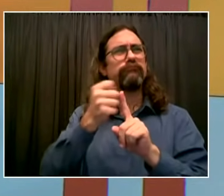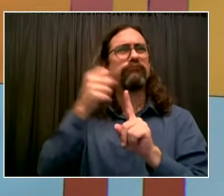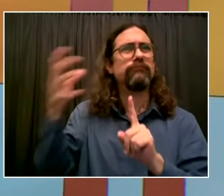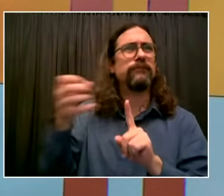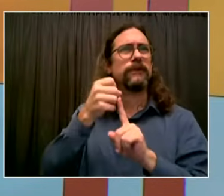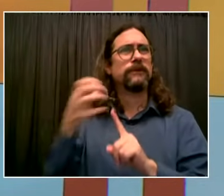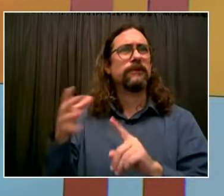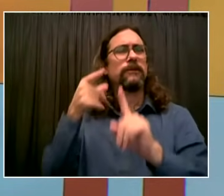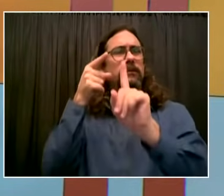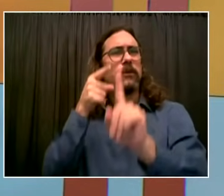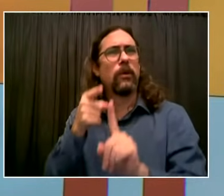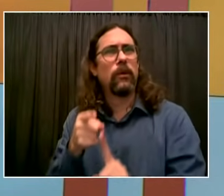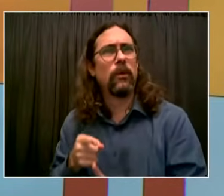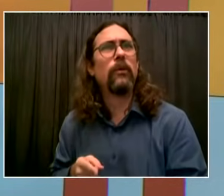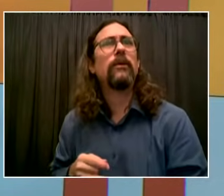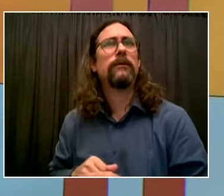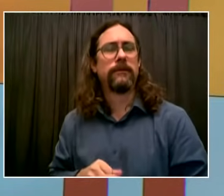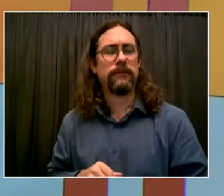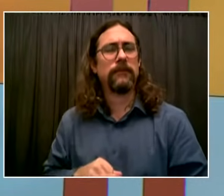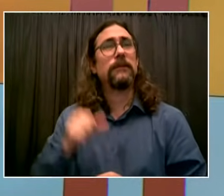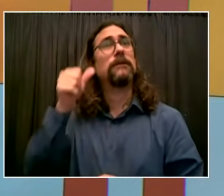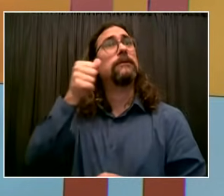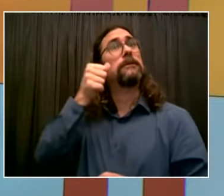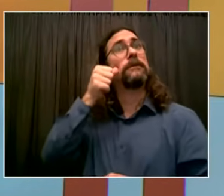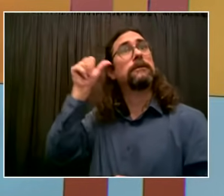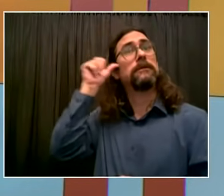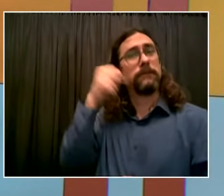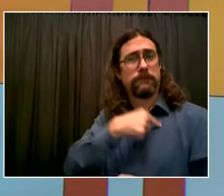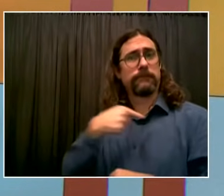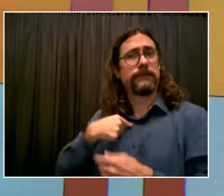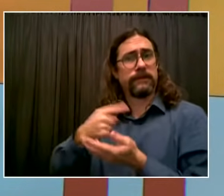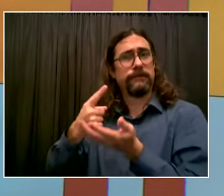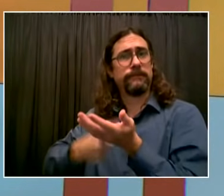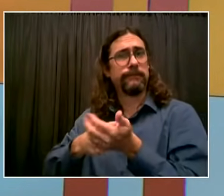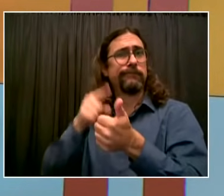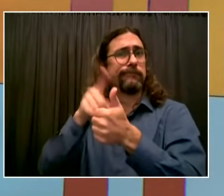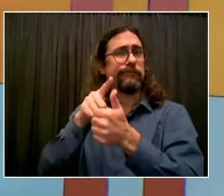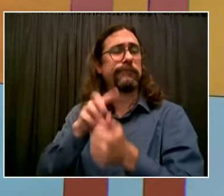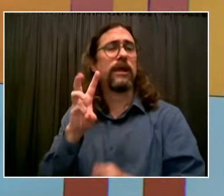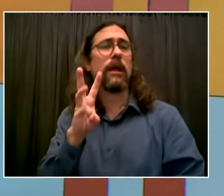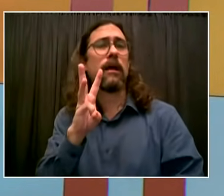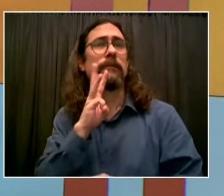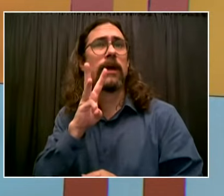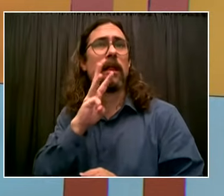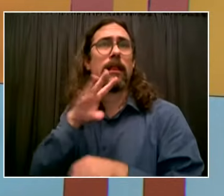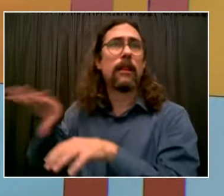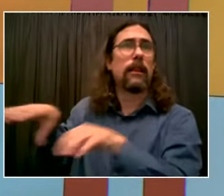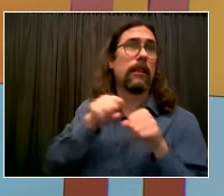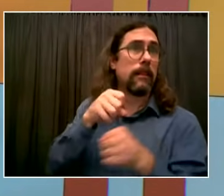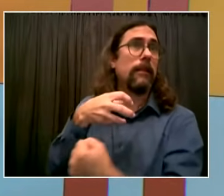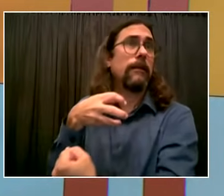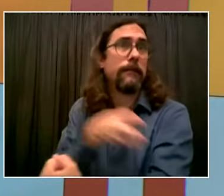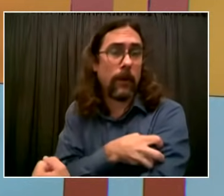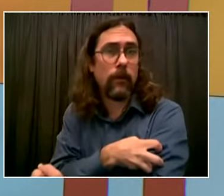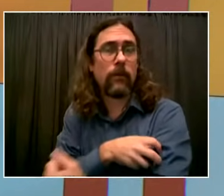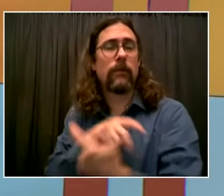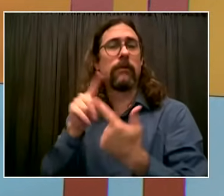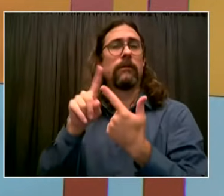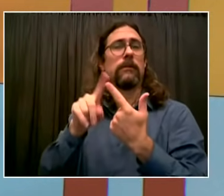ABOUT AA MSSIVE EFFORT TO BRING HYDO RPOWER TO NEW YORK CITY TO CONNECT US TO SOLAR AND WIND POWER FROM AROUND